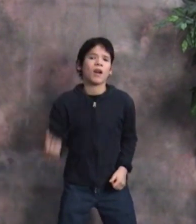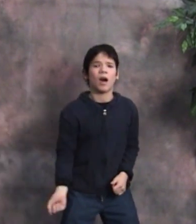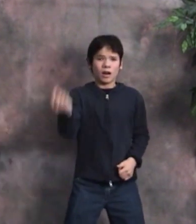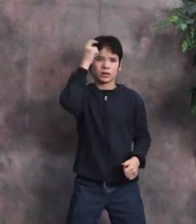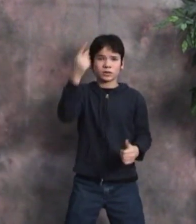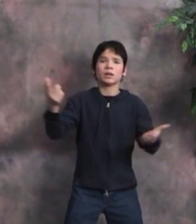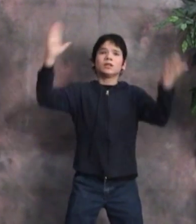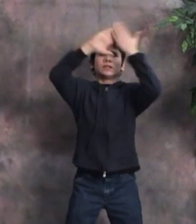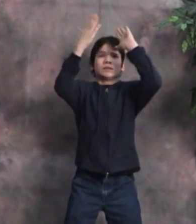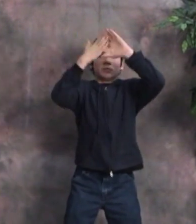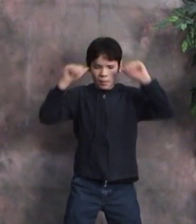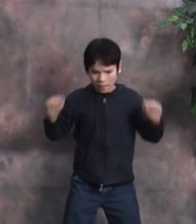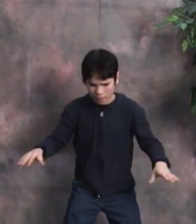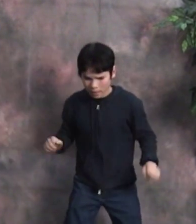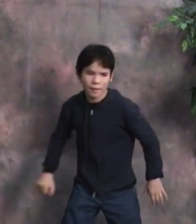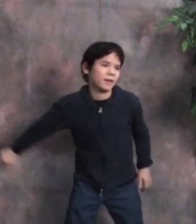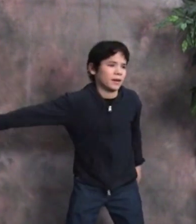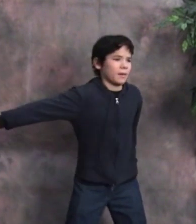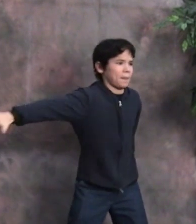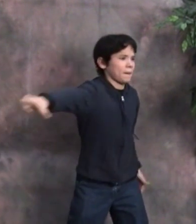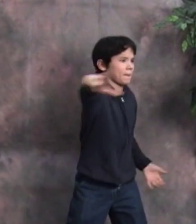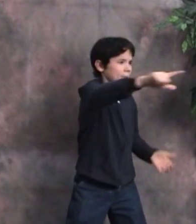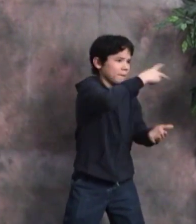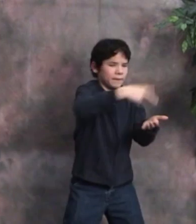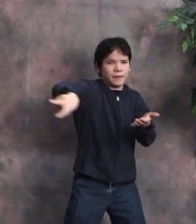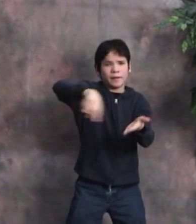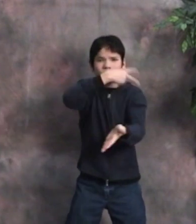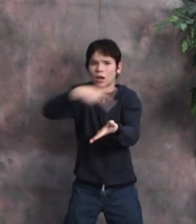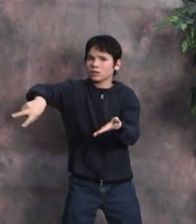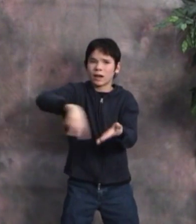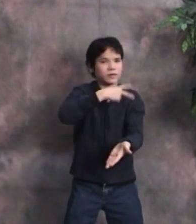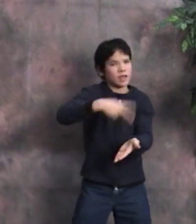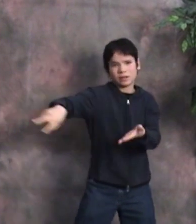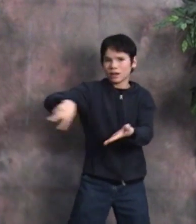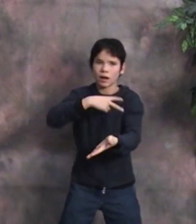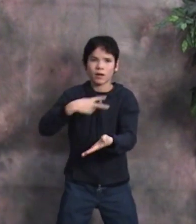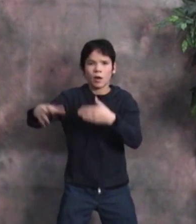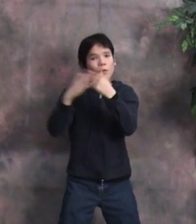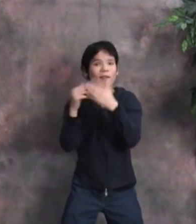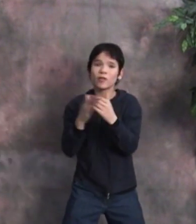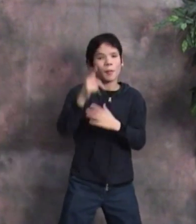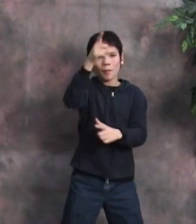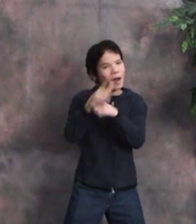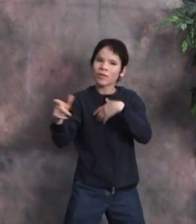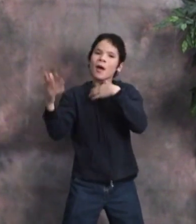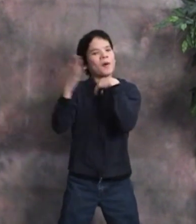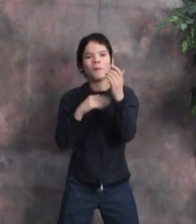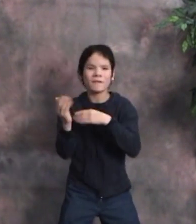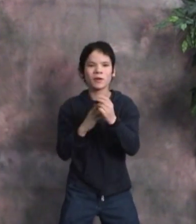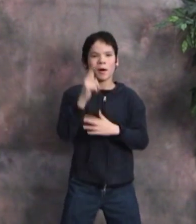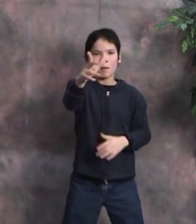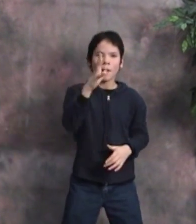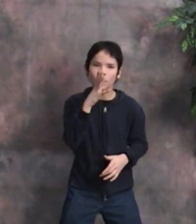But we can try to understand 'The New York Times' effect on man Whether you're a brother or whether you're a mother